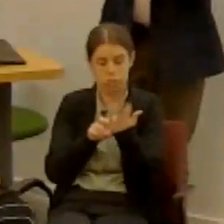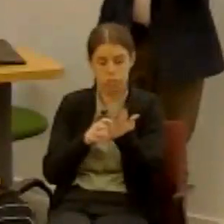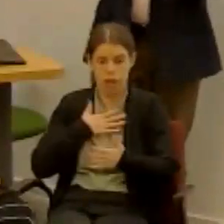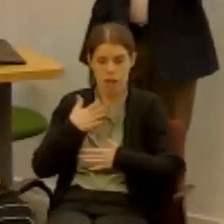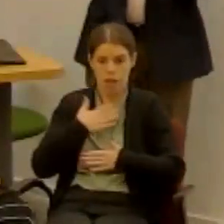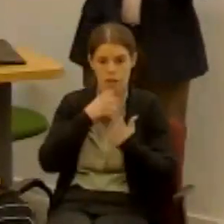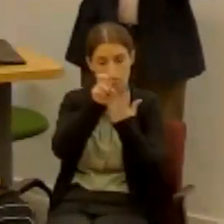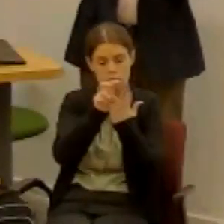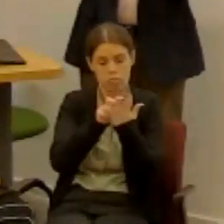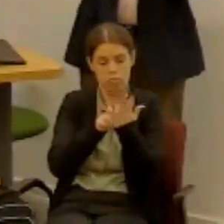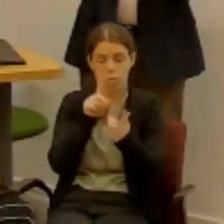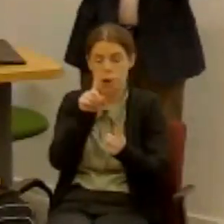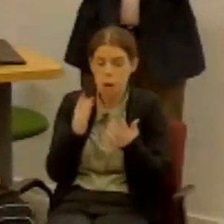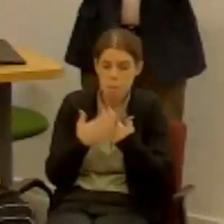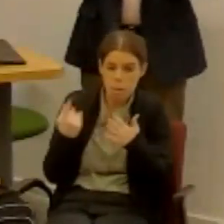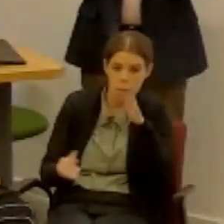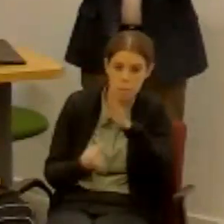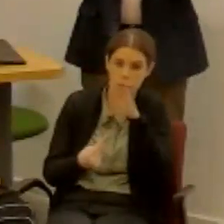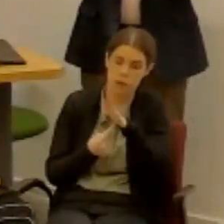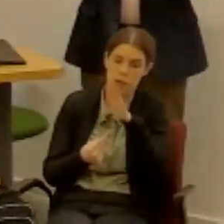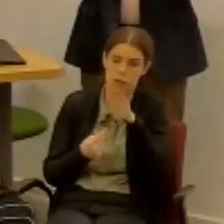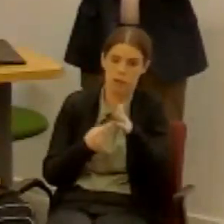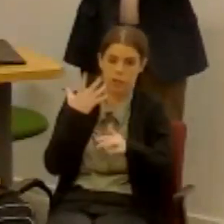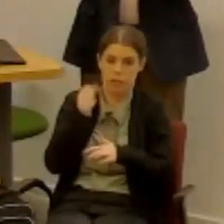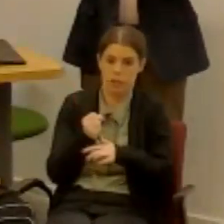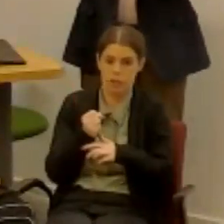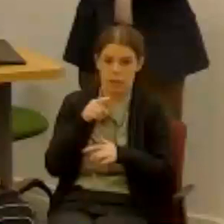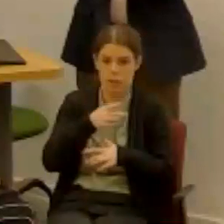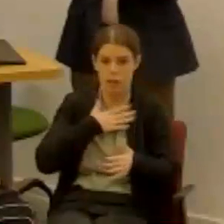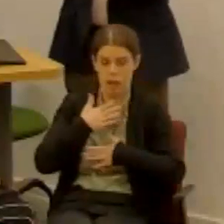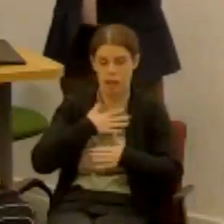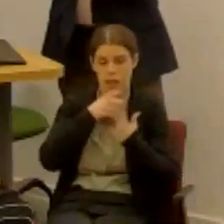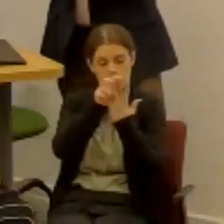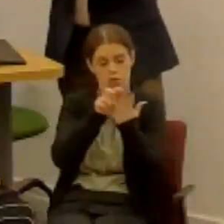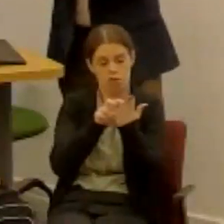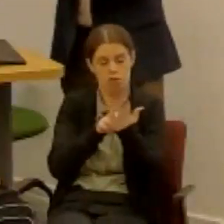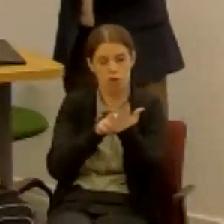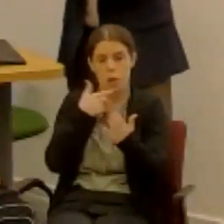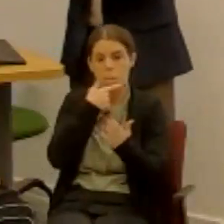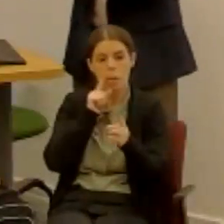But, more importantly, we could identify the health records of people in the community who hadn't played professional football.